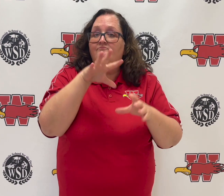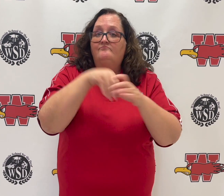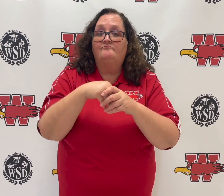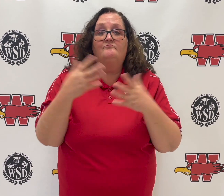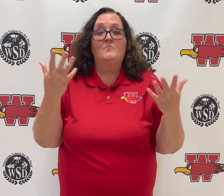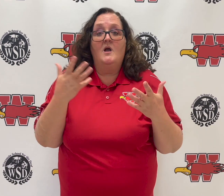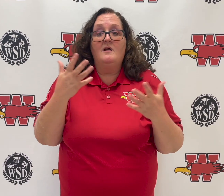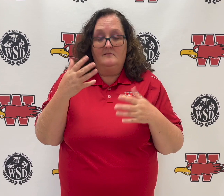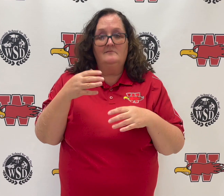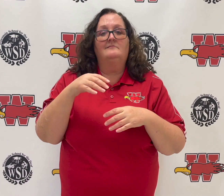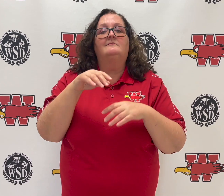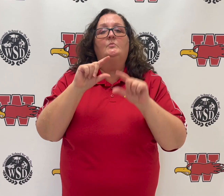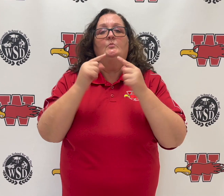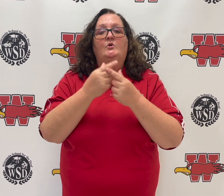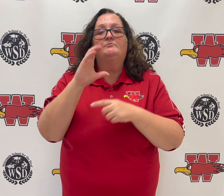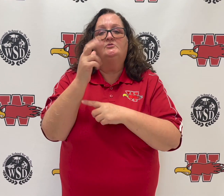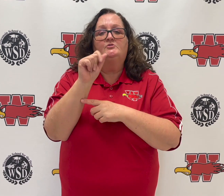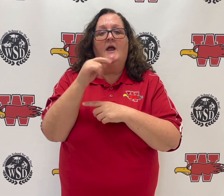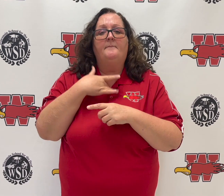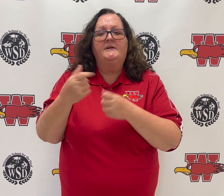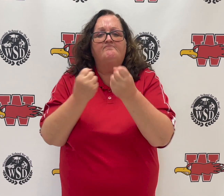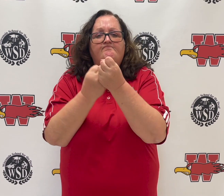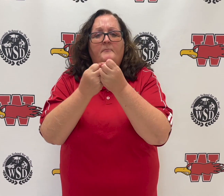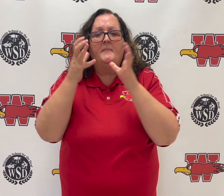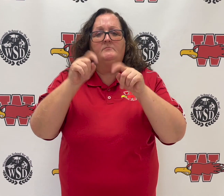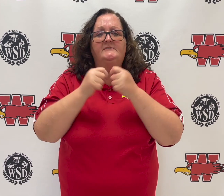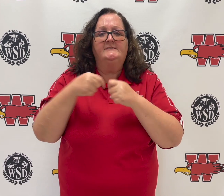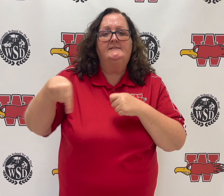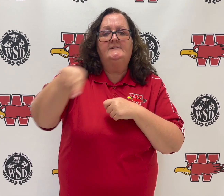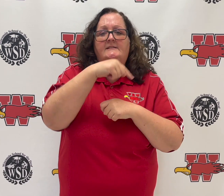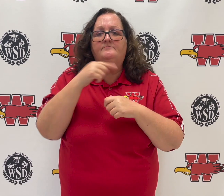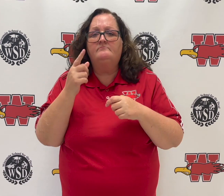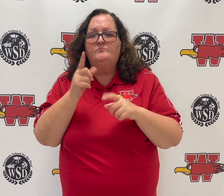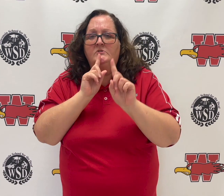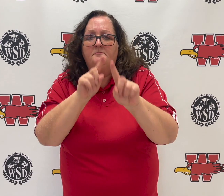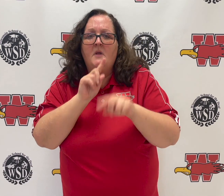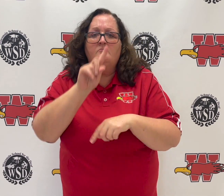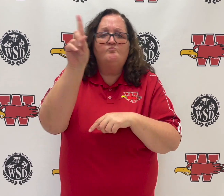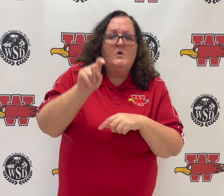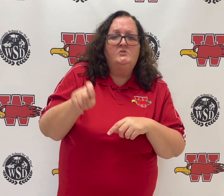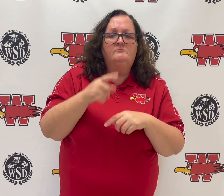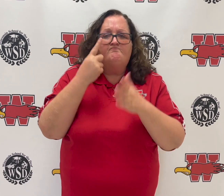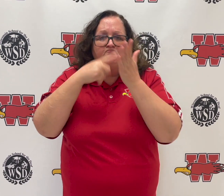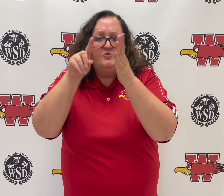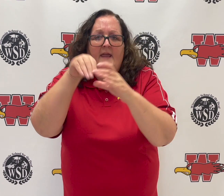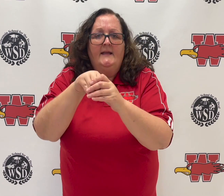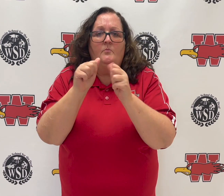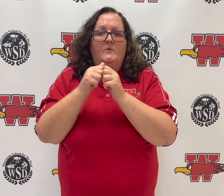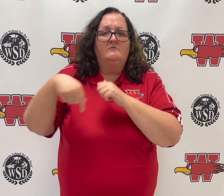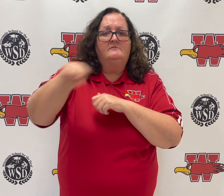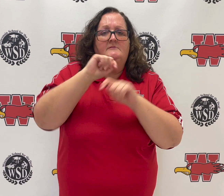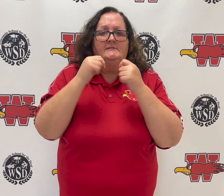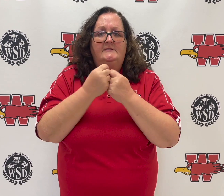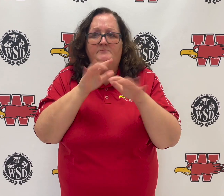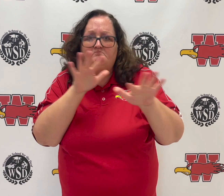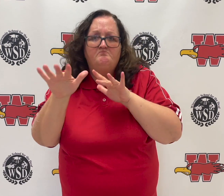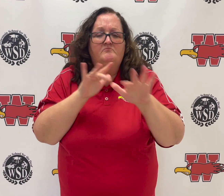Also, they are in the group chat where they're providing support to all their team members, responding to questions, checking in with everyone on the team.